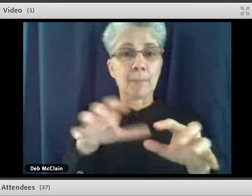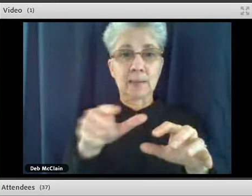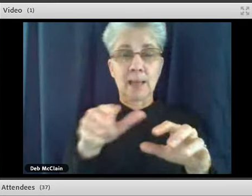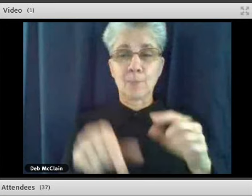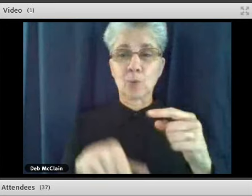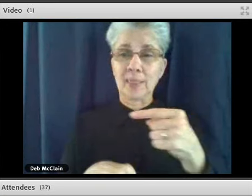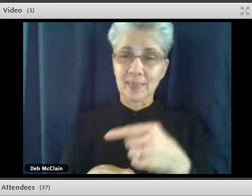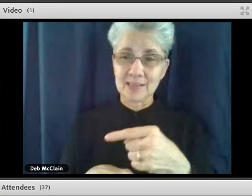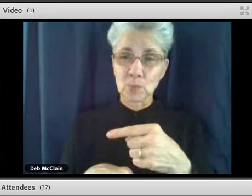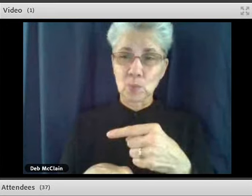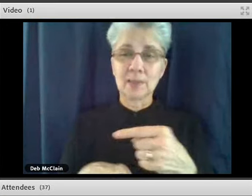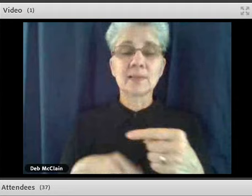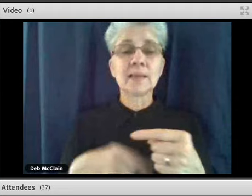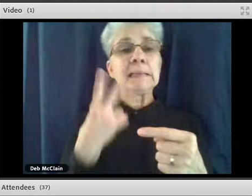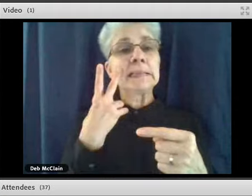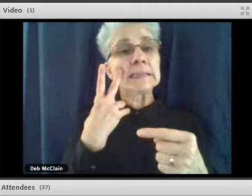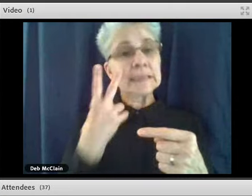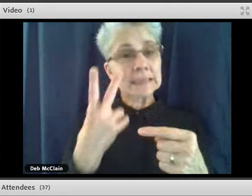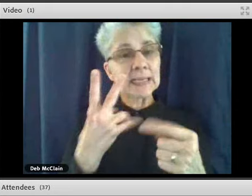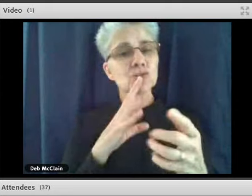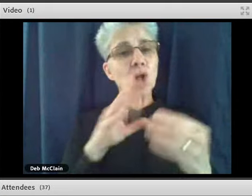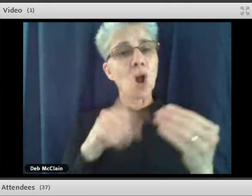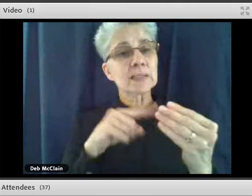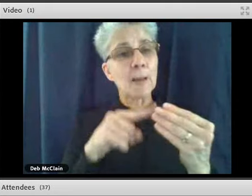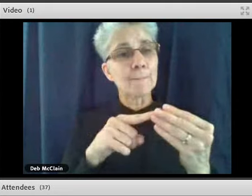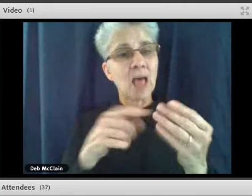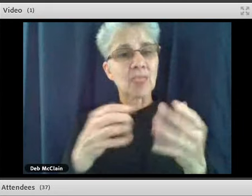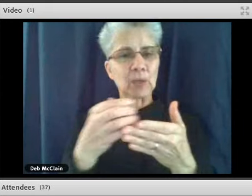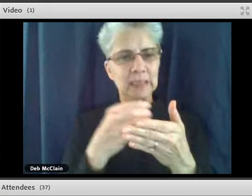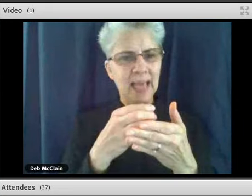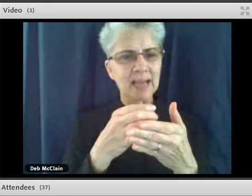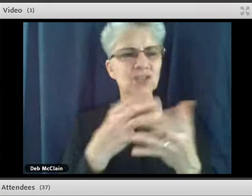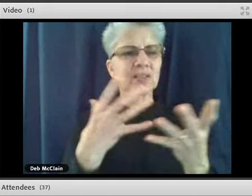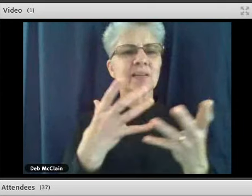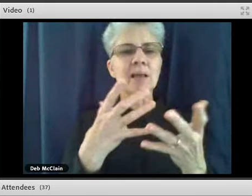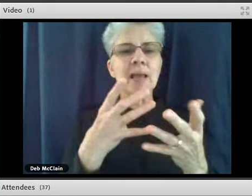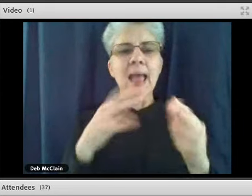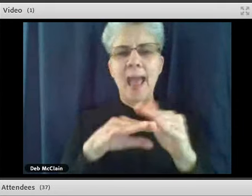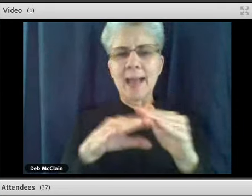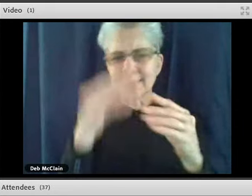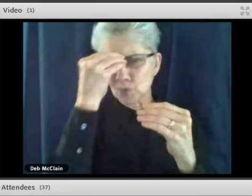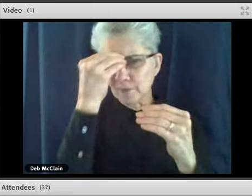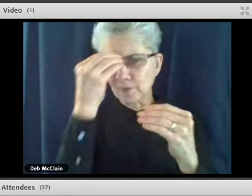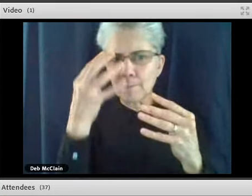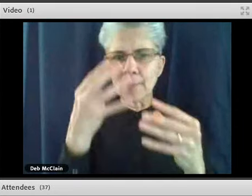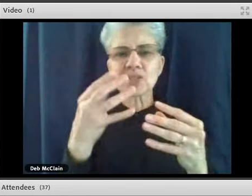And another example is -- this is from a public library. And so, you can see, it talks about their collections.